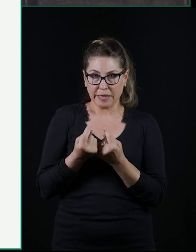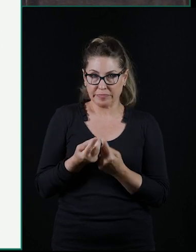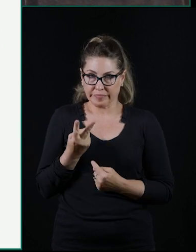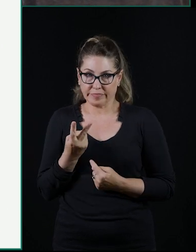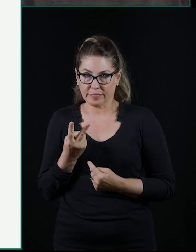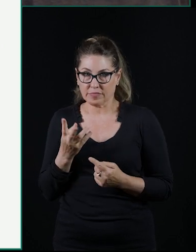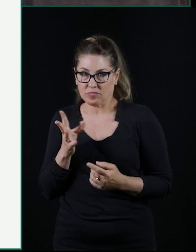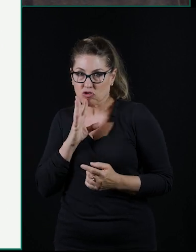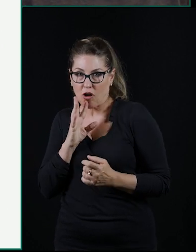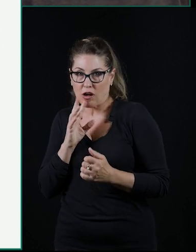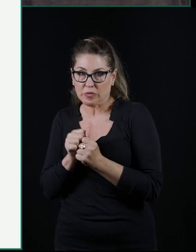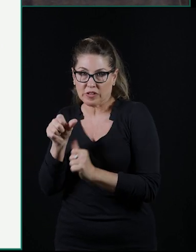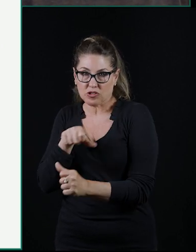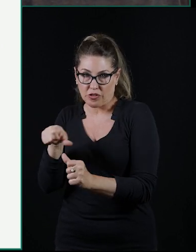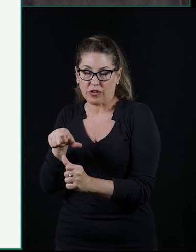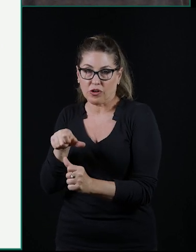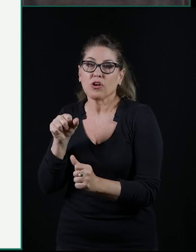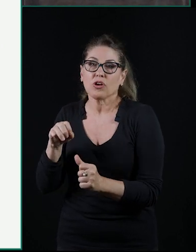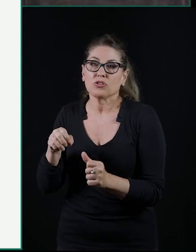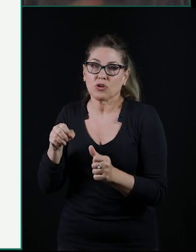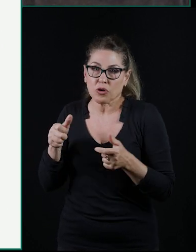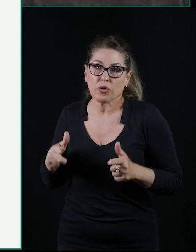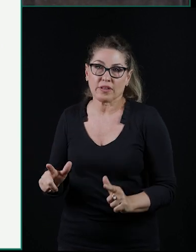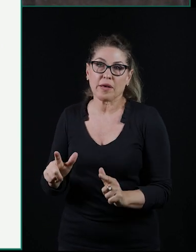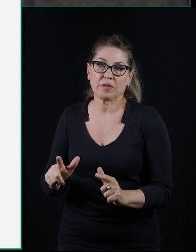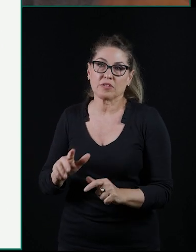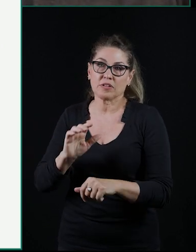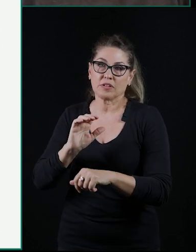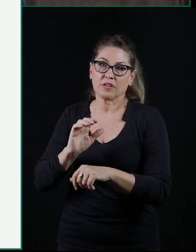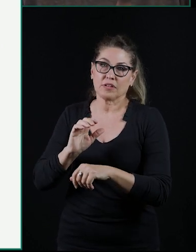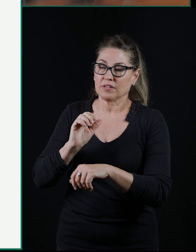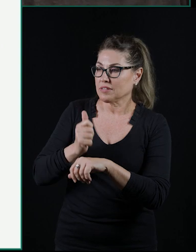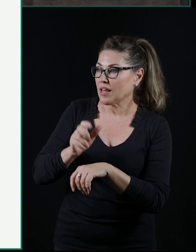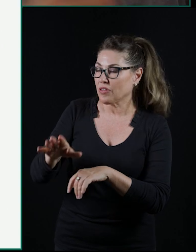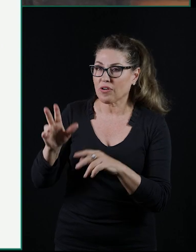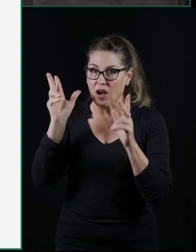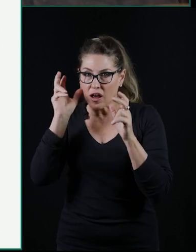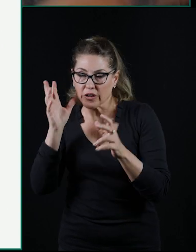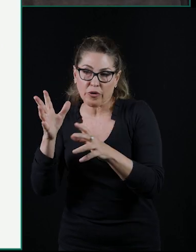So you would enable their send audio, receive audios receive texts.